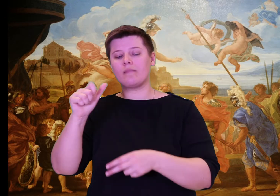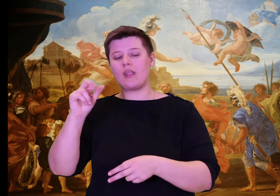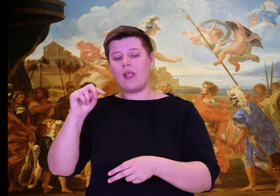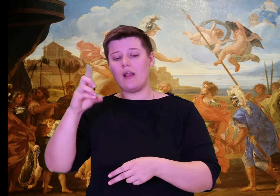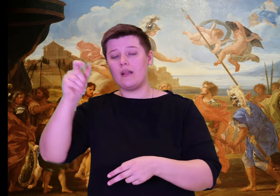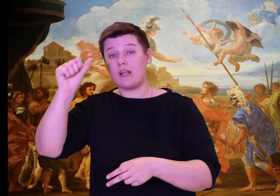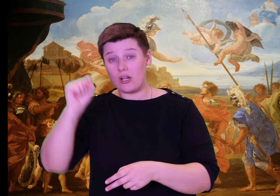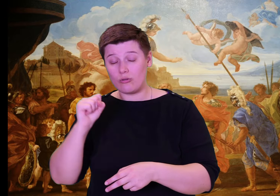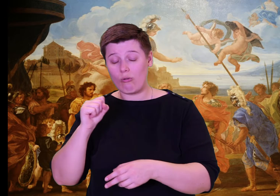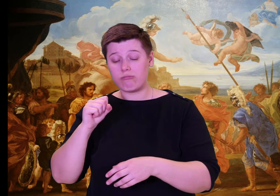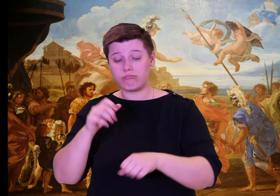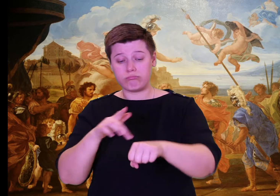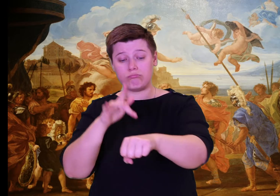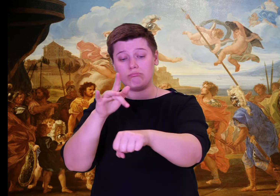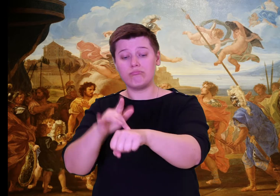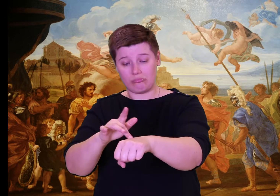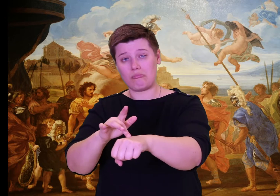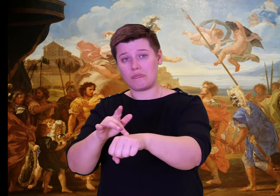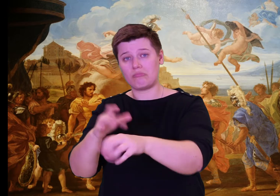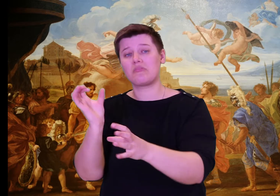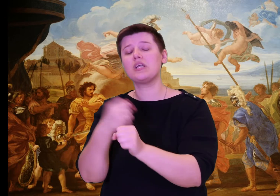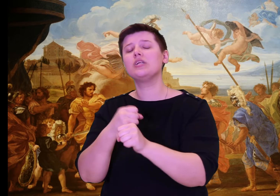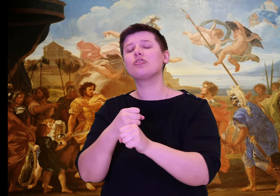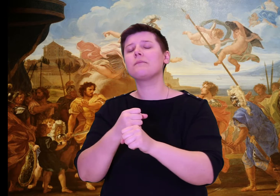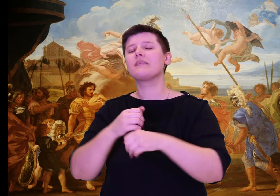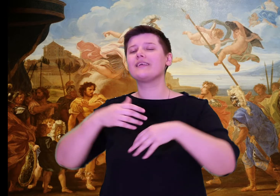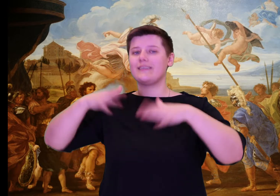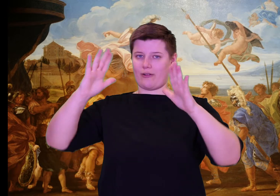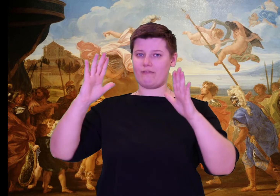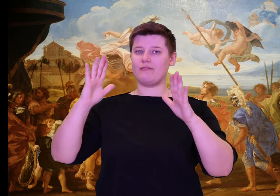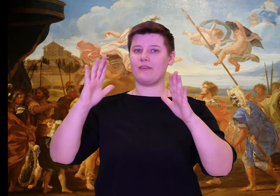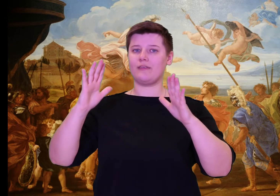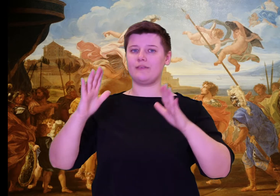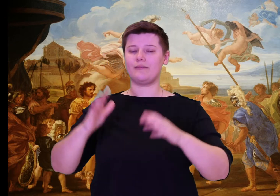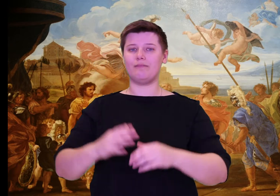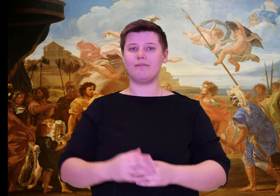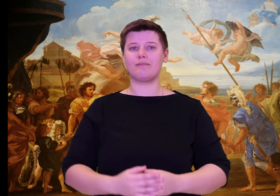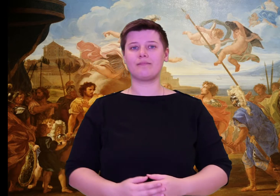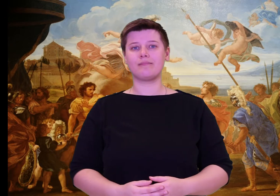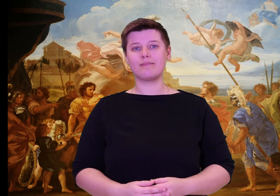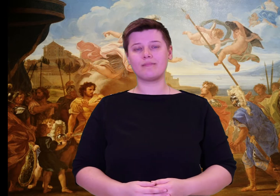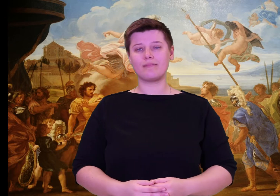and women, while half the army still remained there, stationed with Agamemnon,